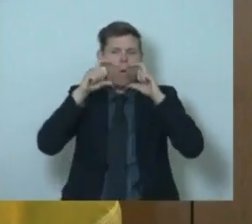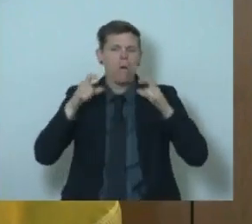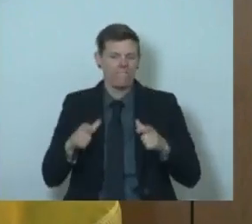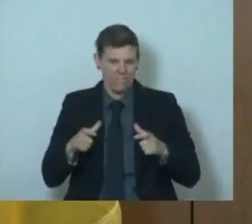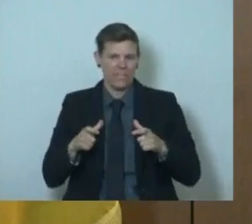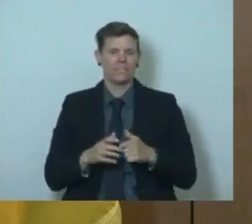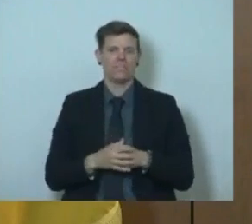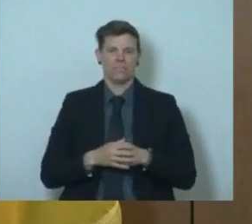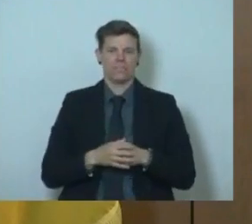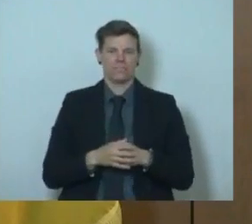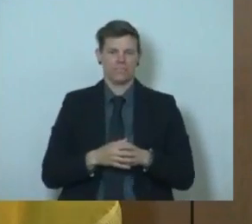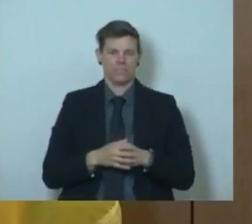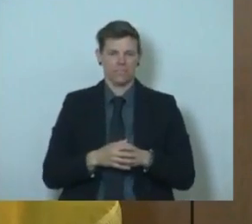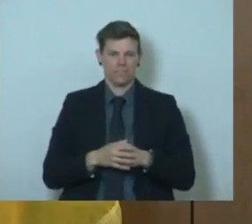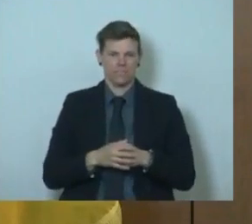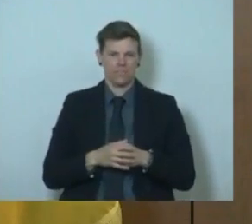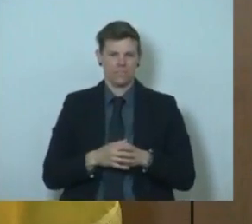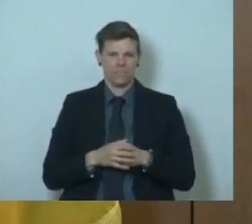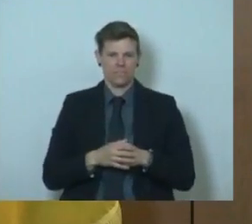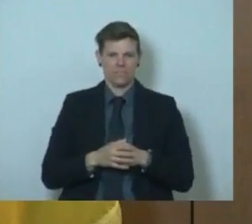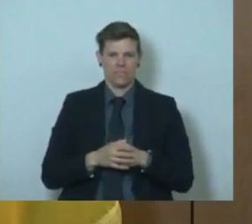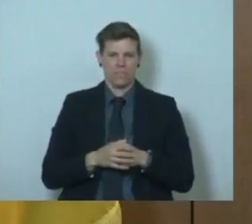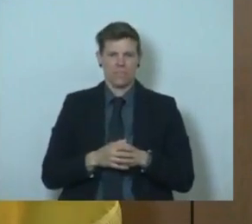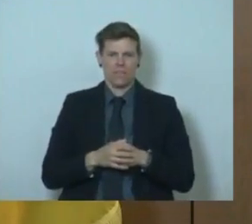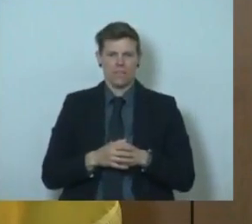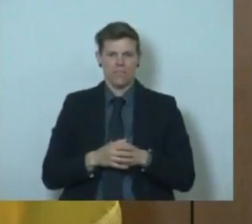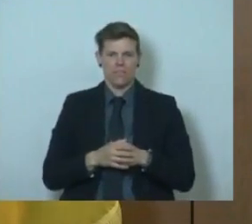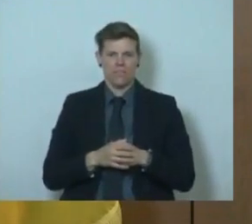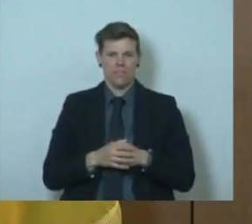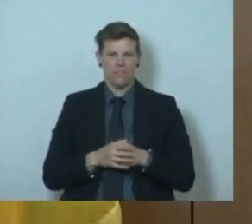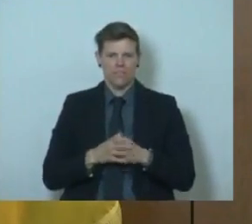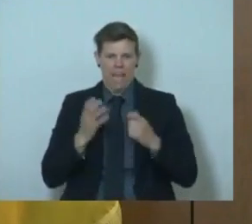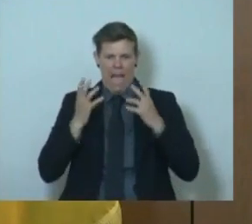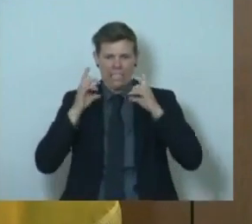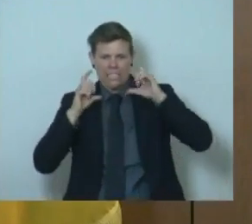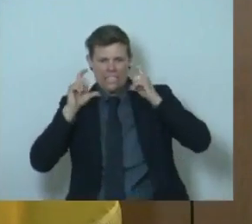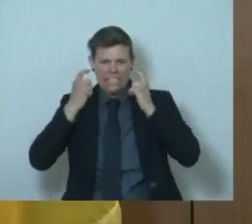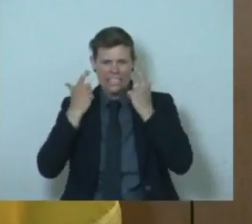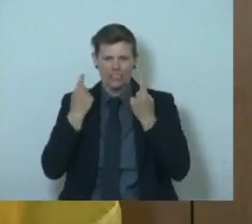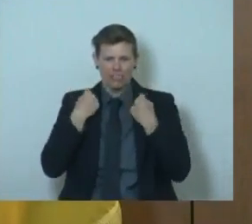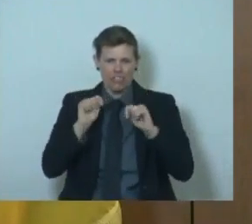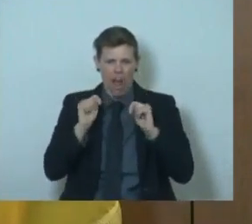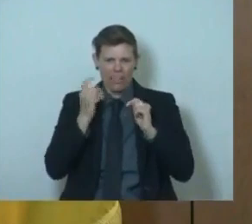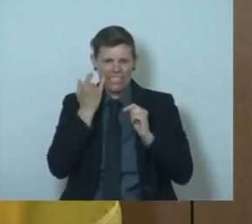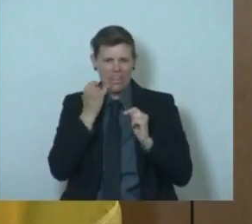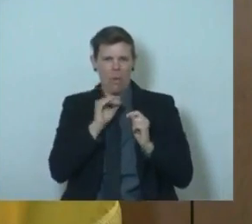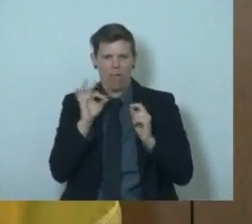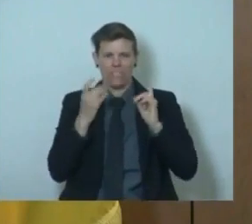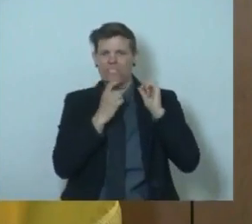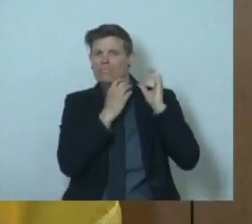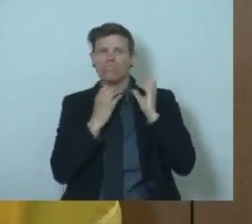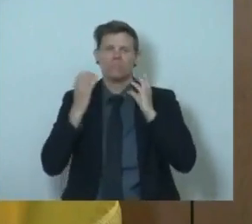GIVEN THE FACT THAT YOU MEXICO A WORK AND SERVICE. I’M GOING TO TAKE THE MASK OFF.